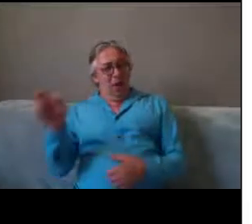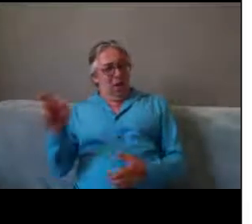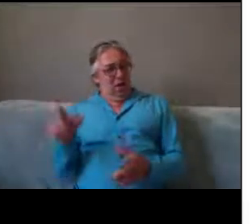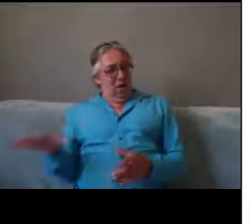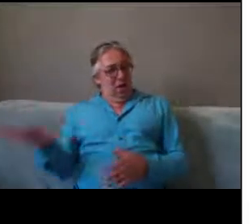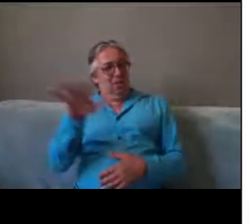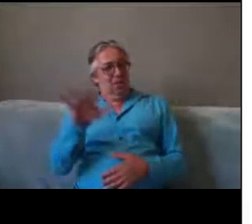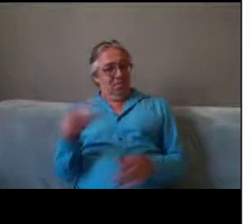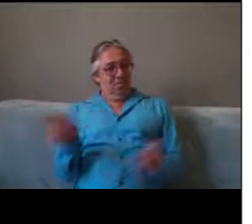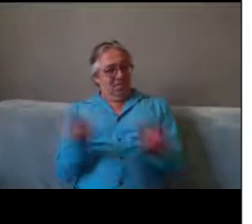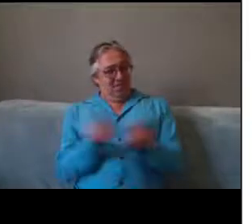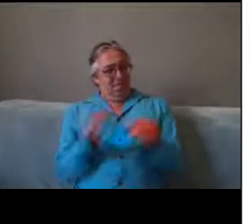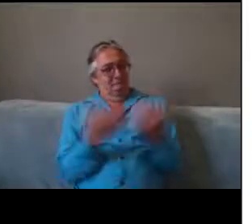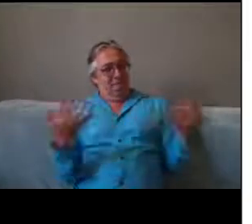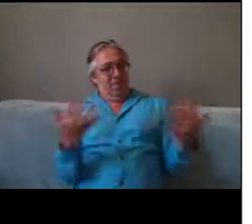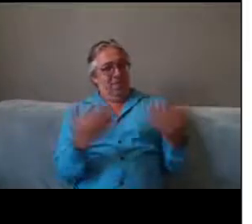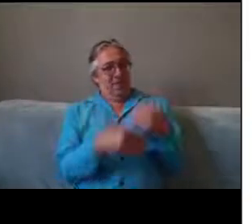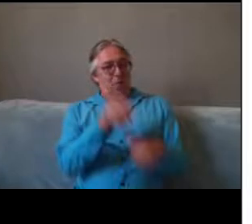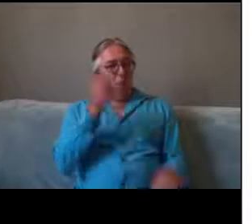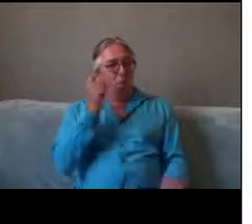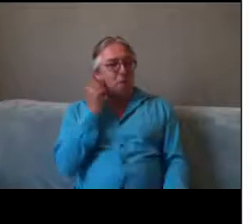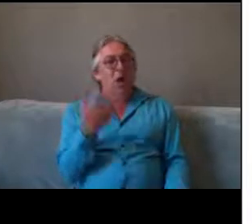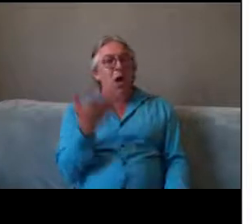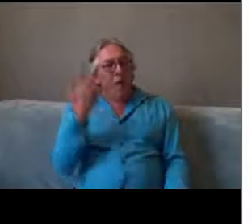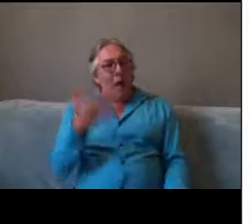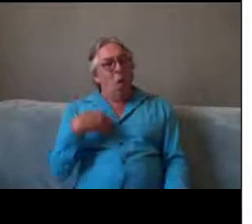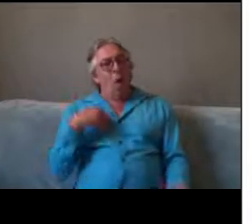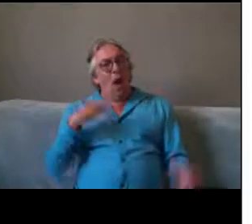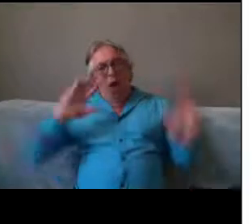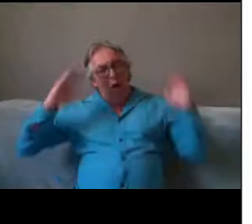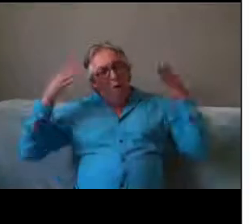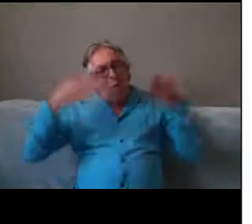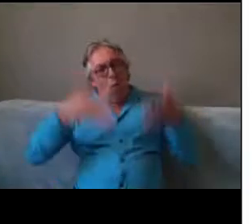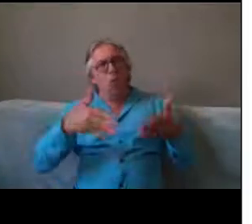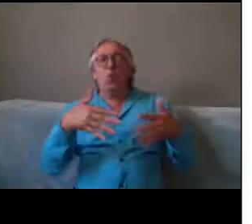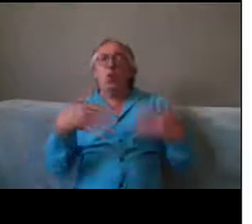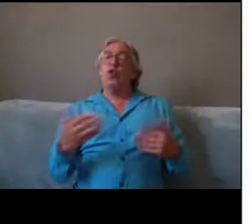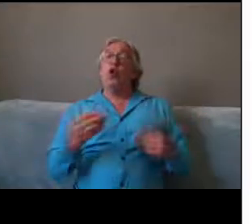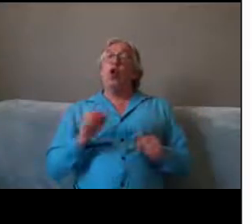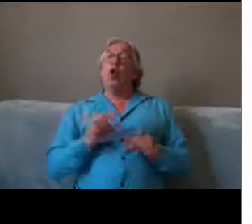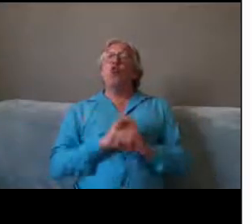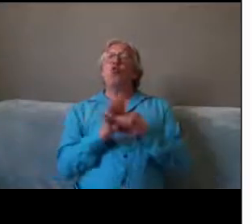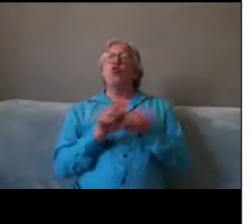And now, not taking longer I hope I said what was important, Raquel.